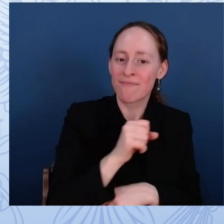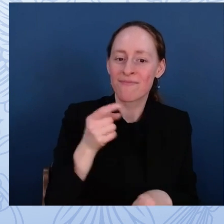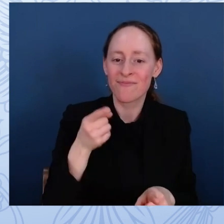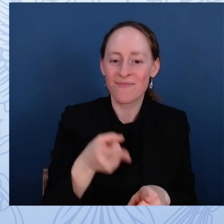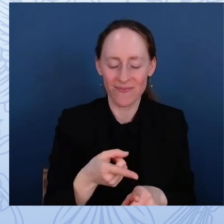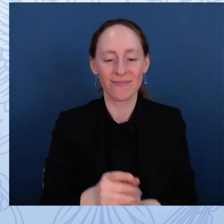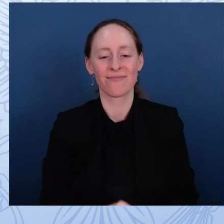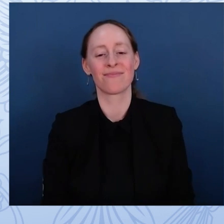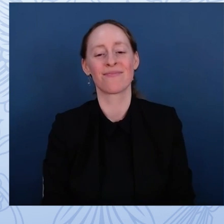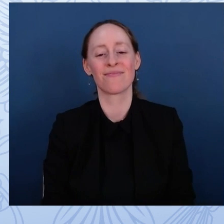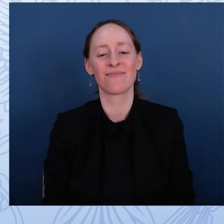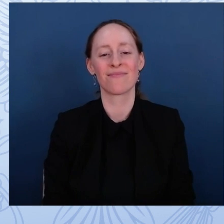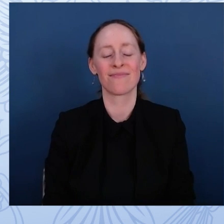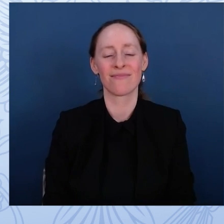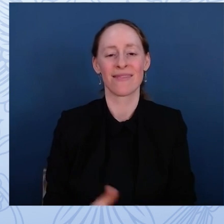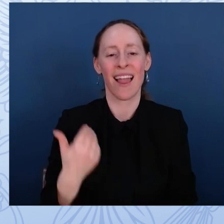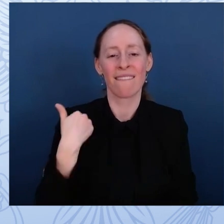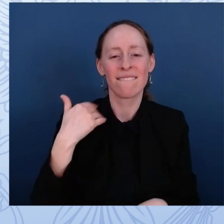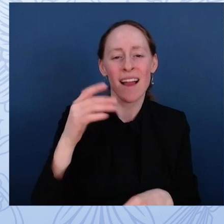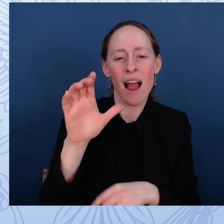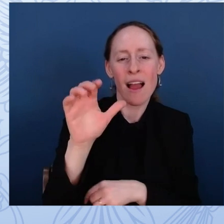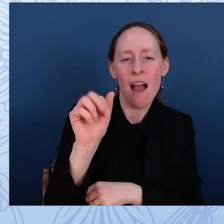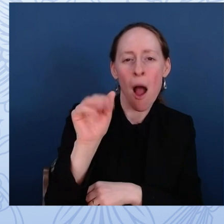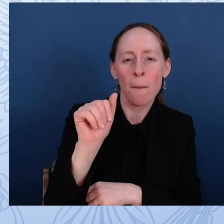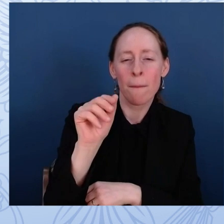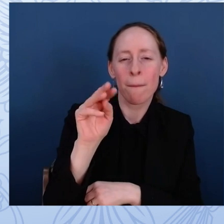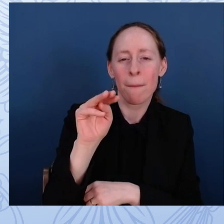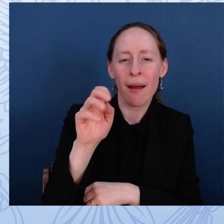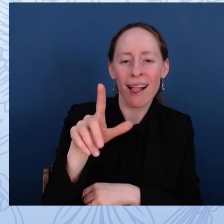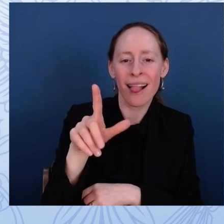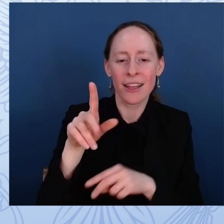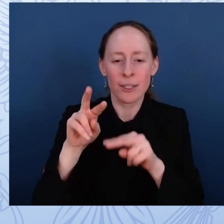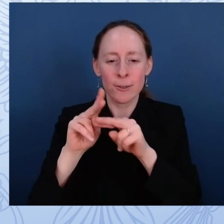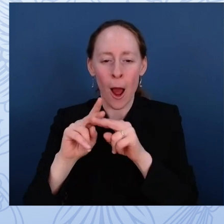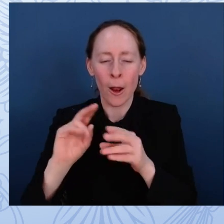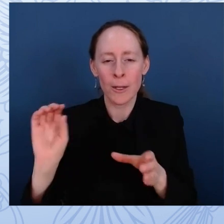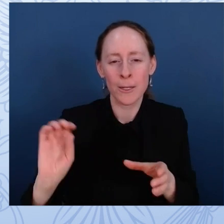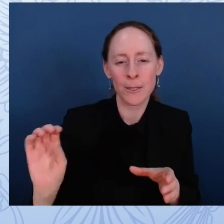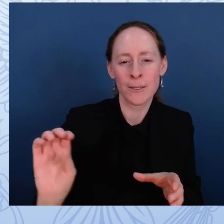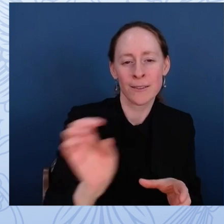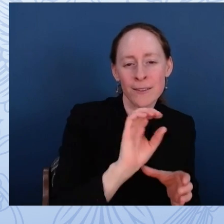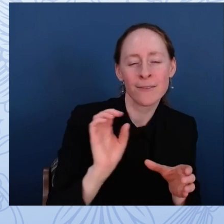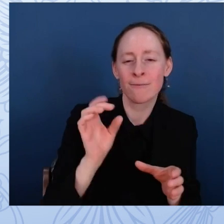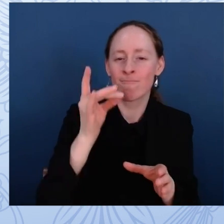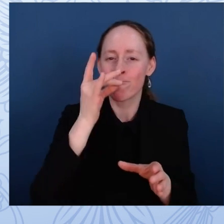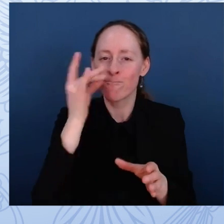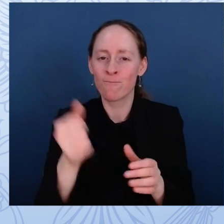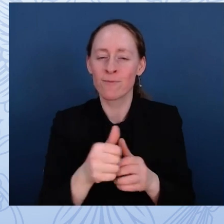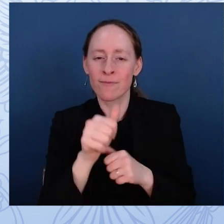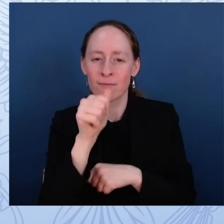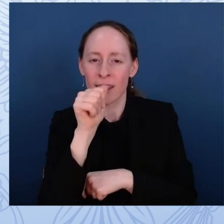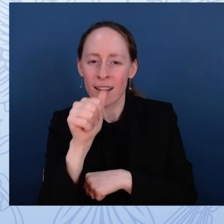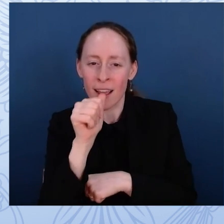So that's salty with the pistachio cake. And the pistachio for the cream in the matcha ganache